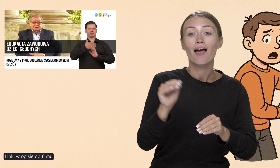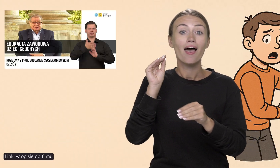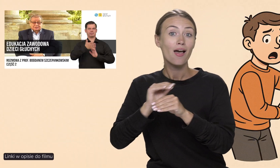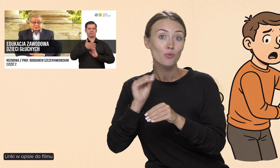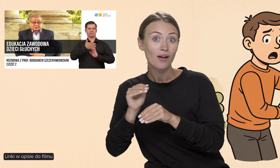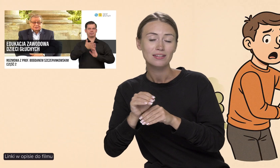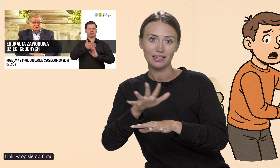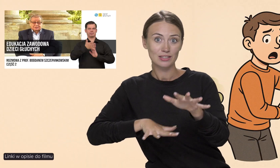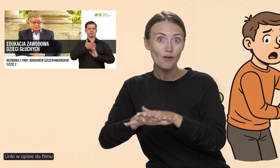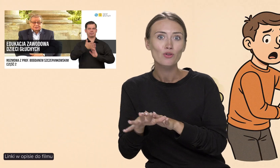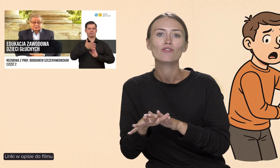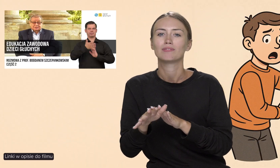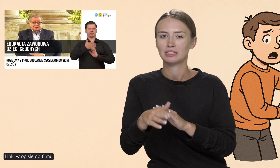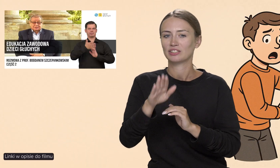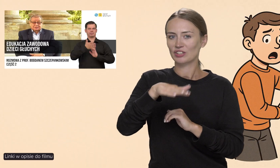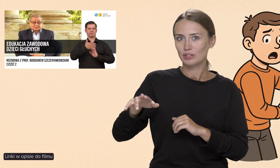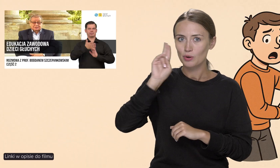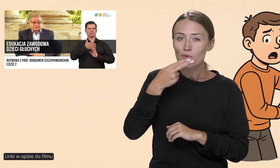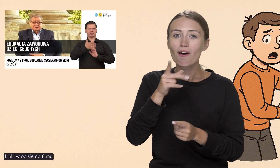“Vocational Education of Deaf Children —